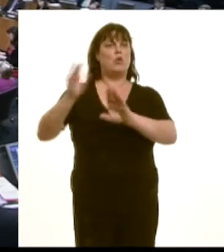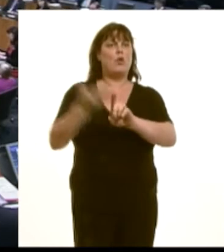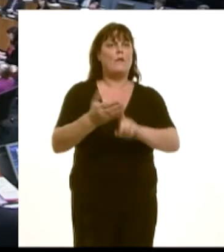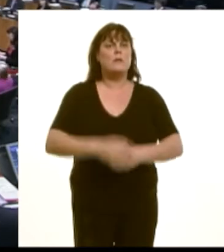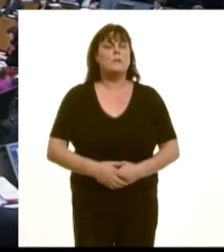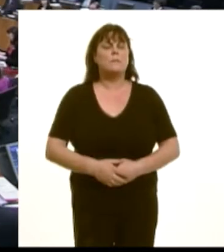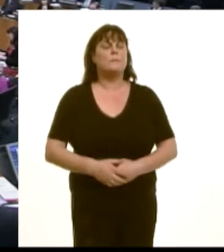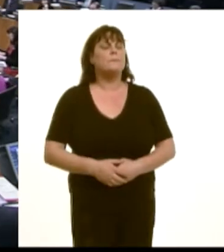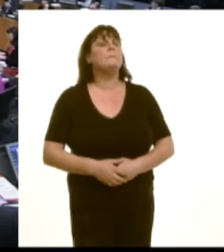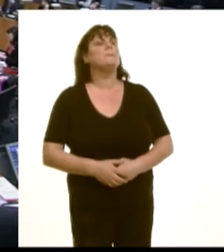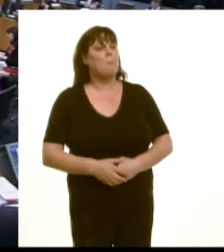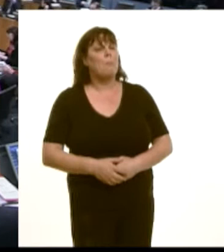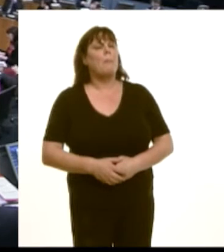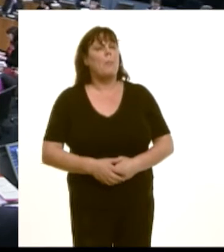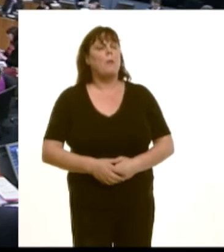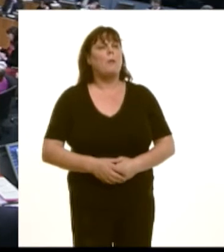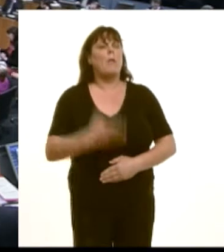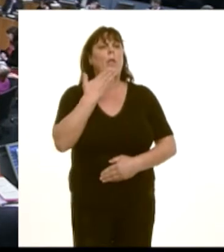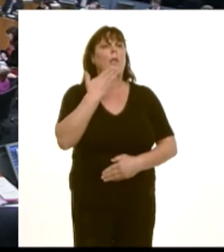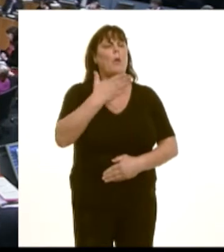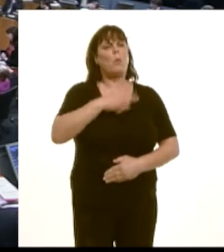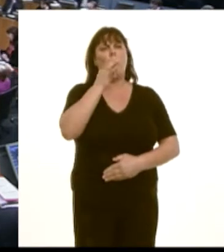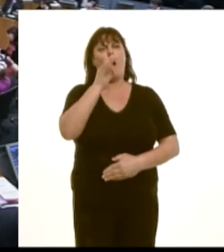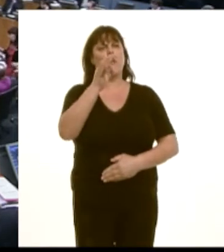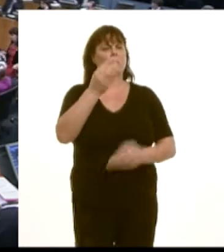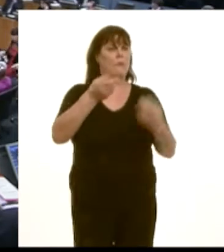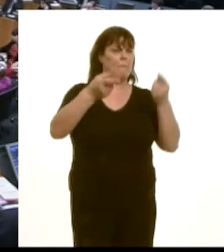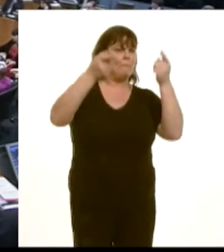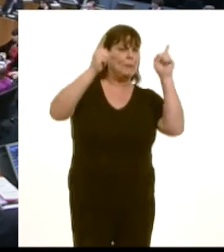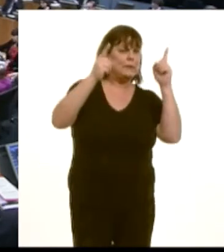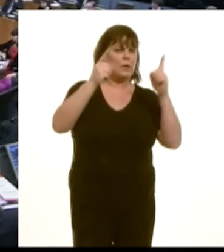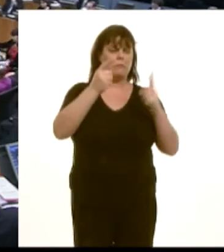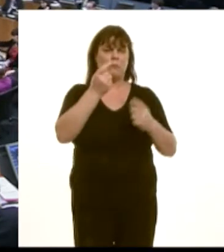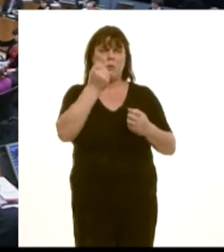Rhun ap Iorwerth: Does the First Minister realise the real concern that exists, the